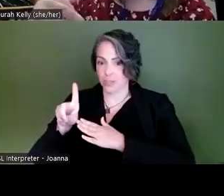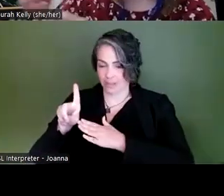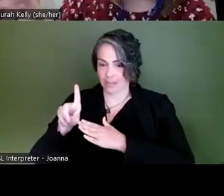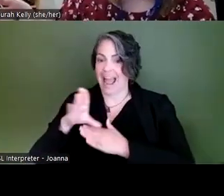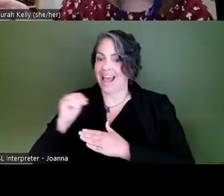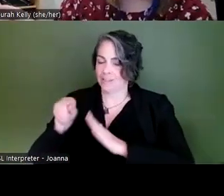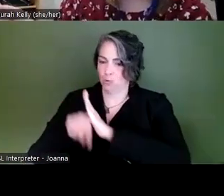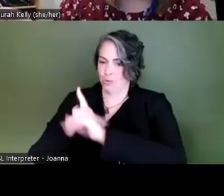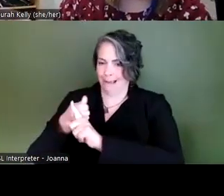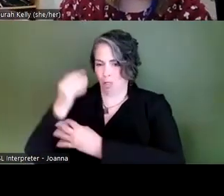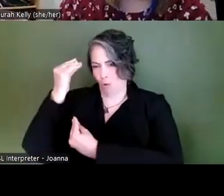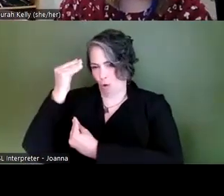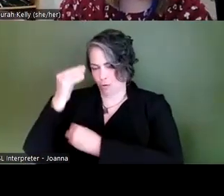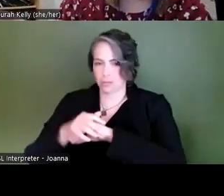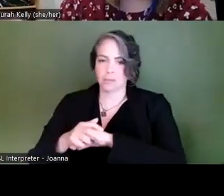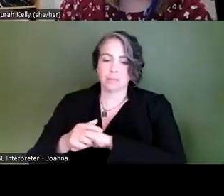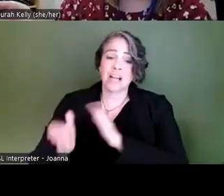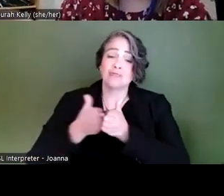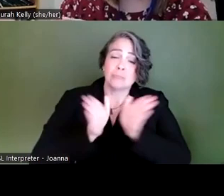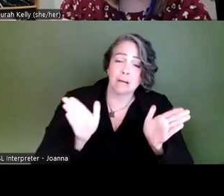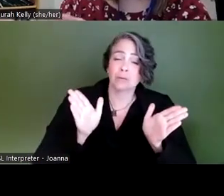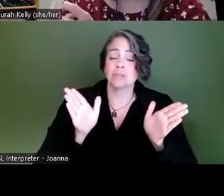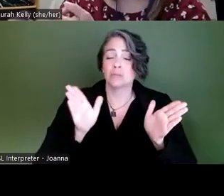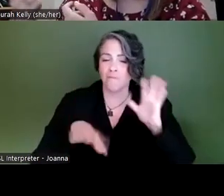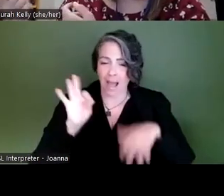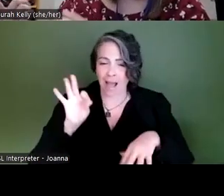But generally, the patterns that we found were the same for men and women. And I'll note just